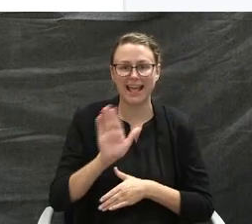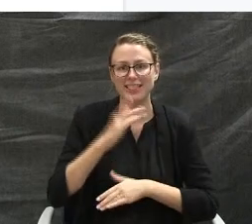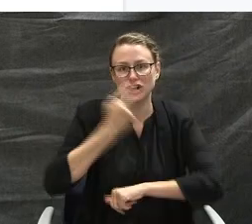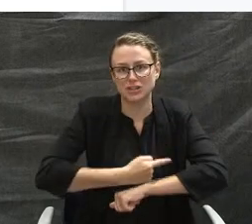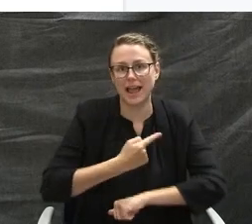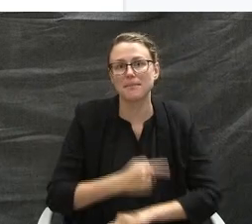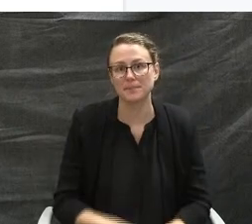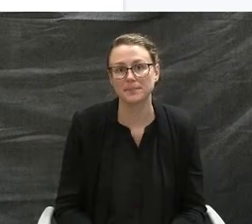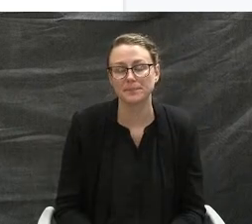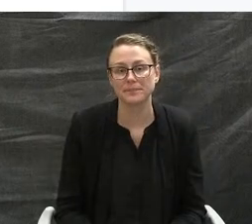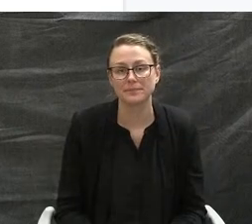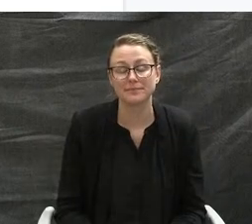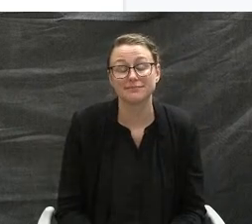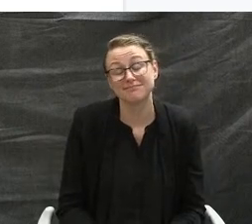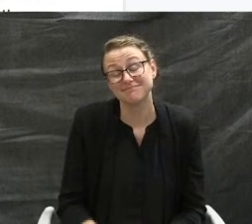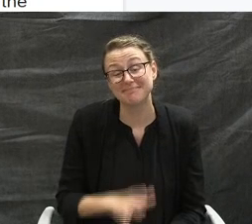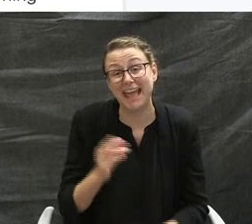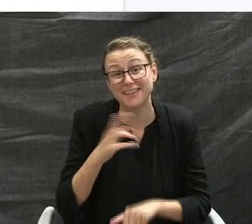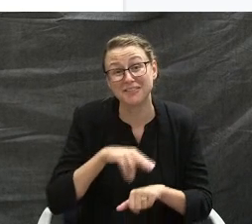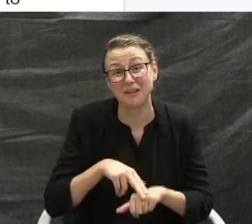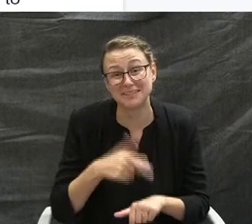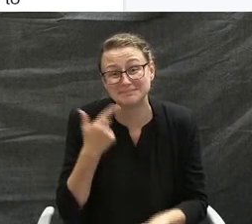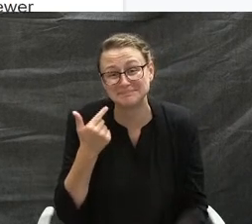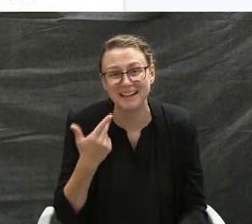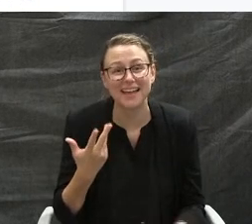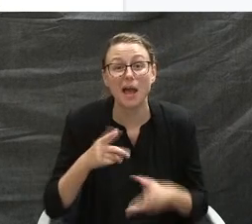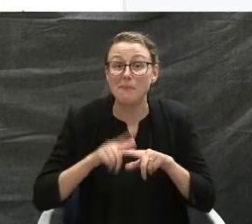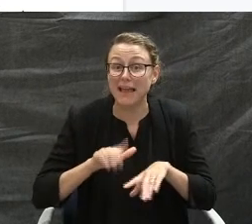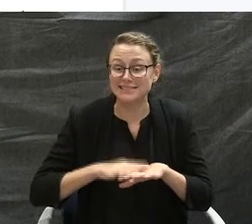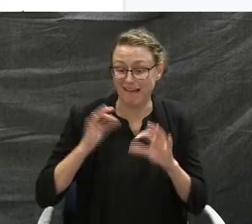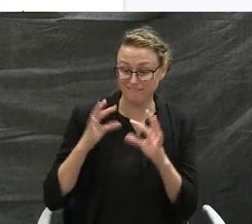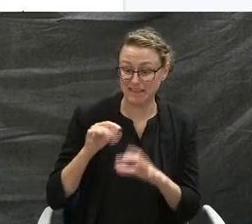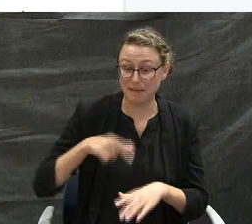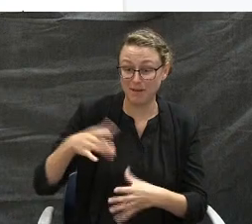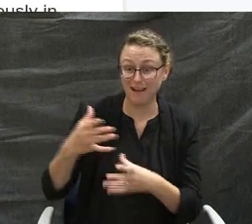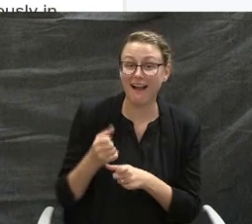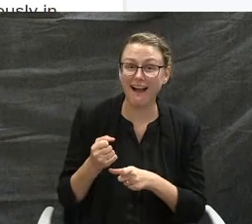And then of course, based off of a feedback that we got. We we